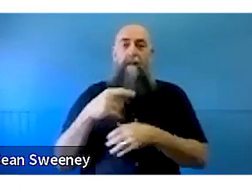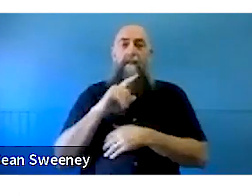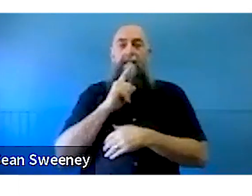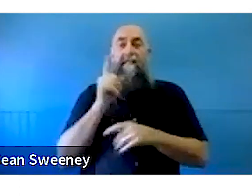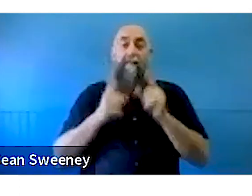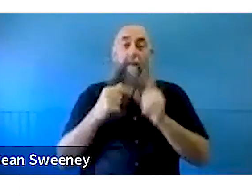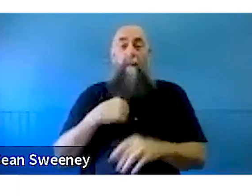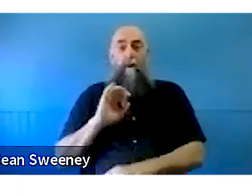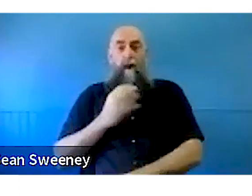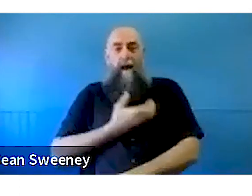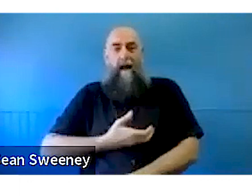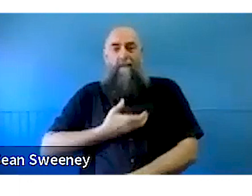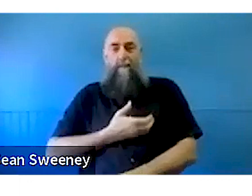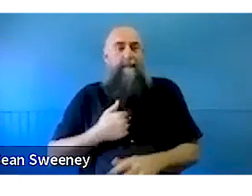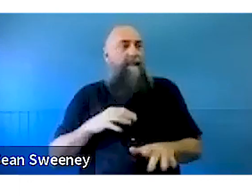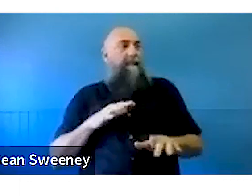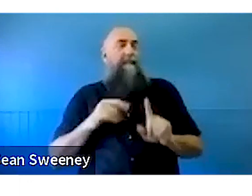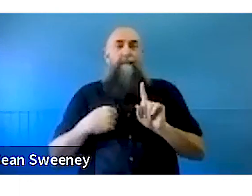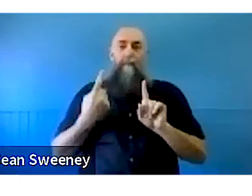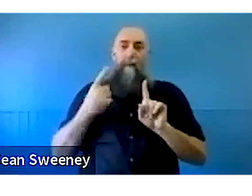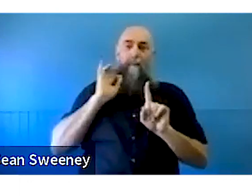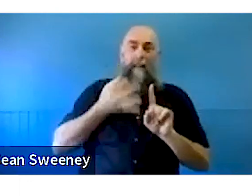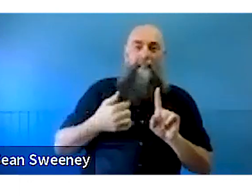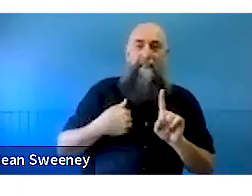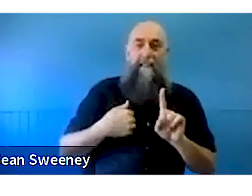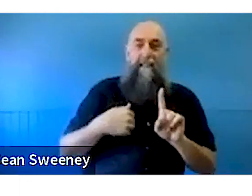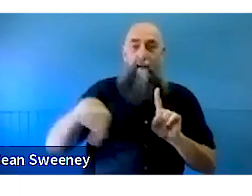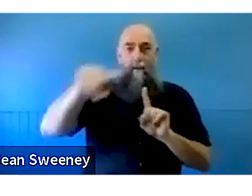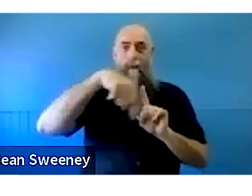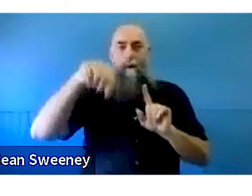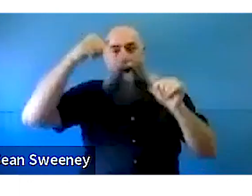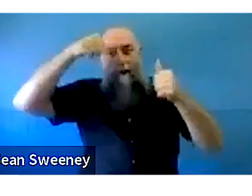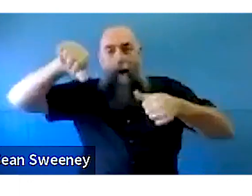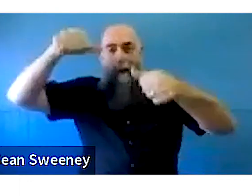there, everyone knows each other close quote.